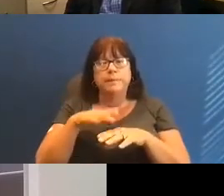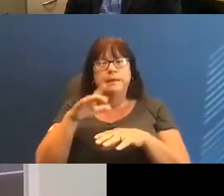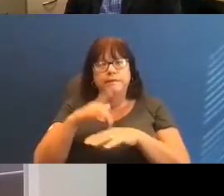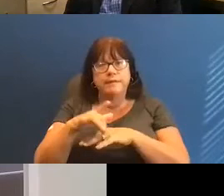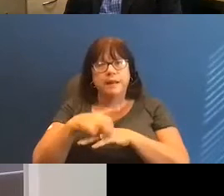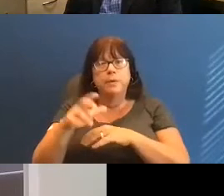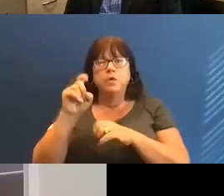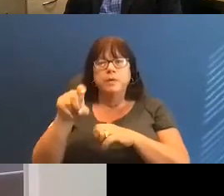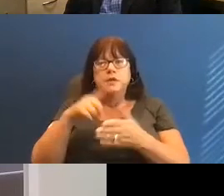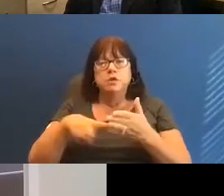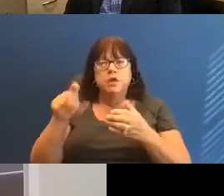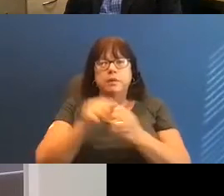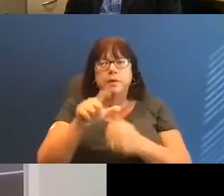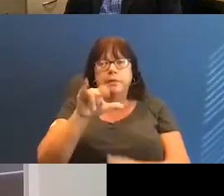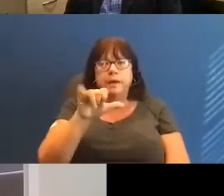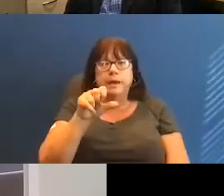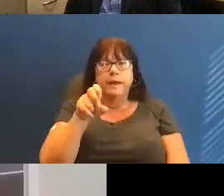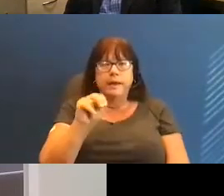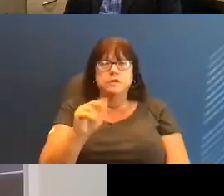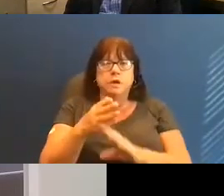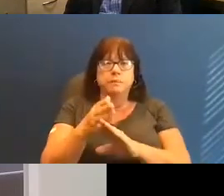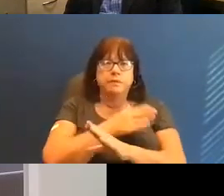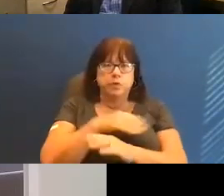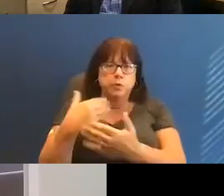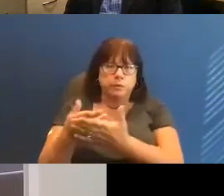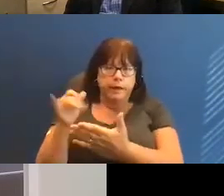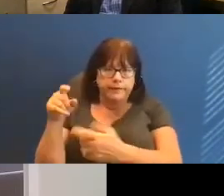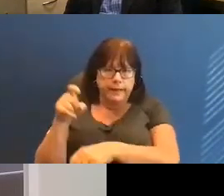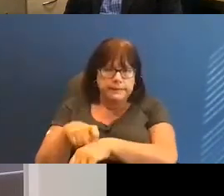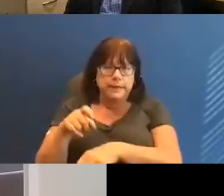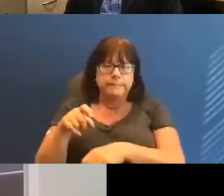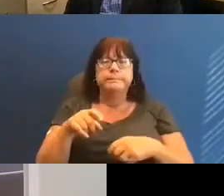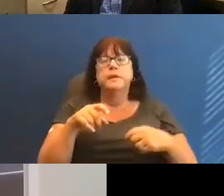get to that point, but anyway just like with direct access this library licensed content